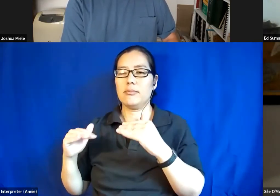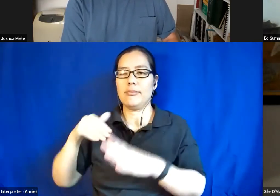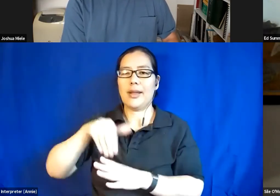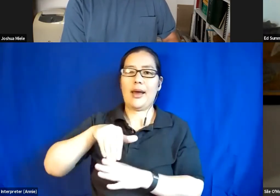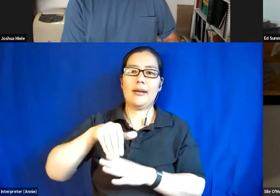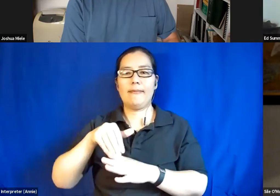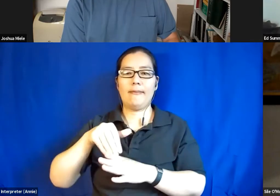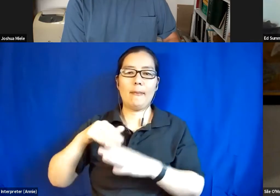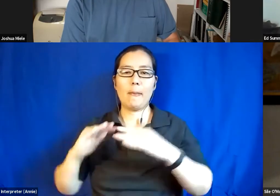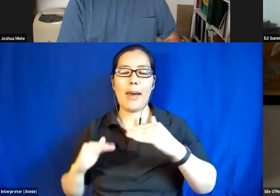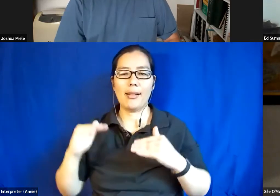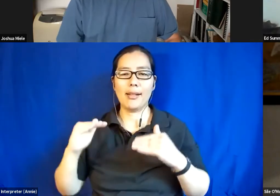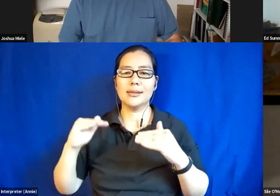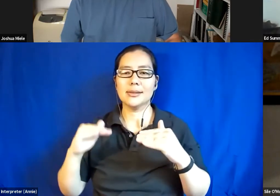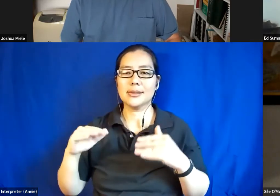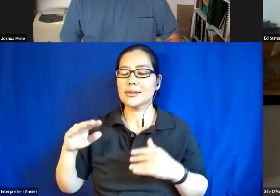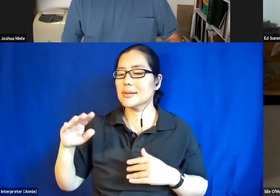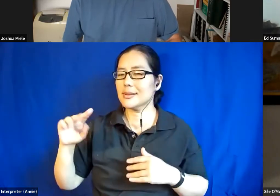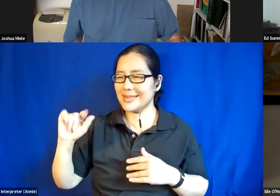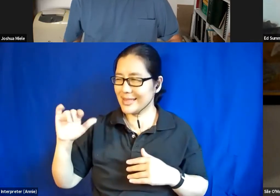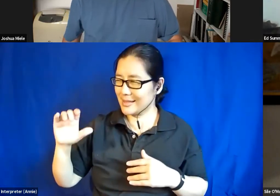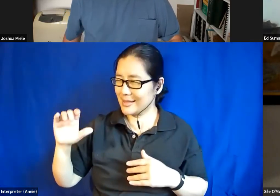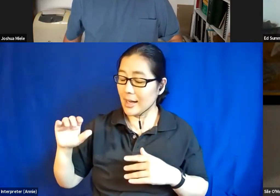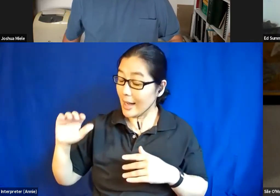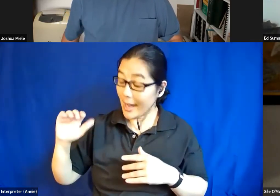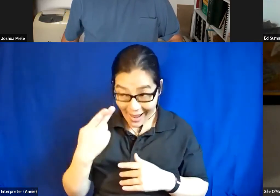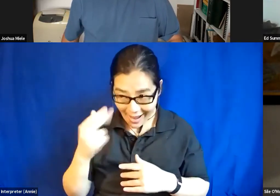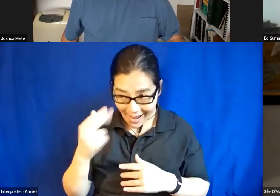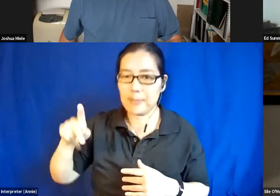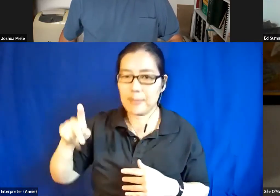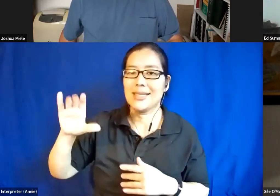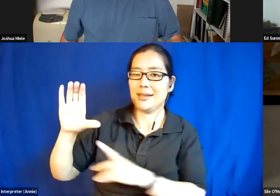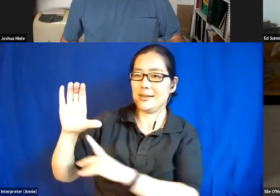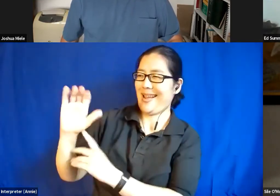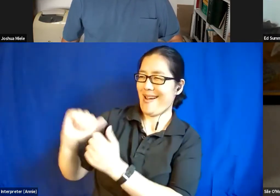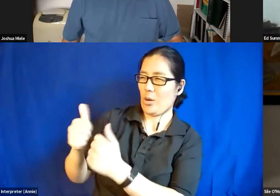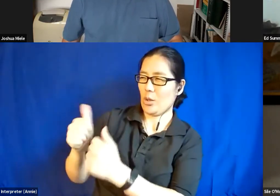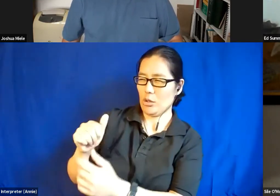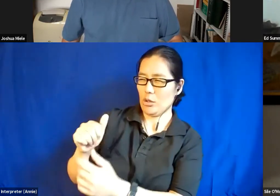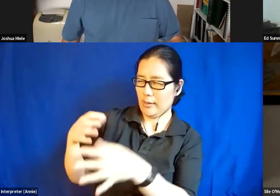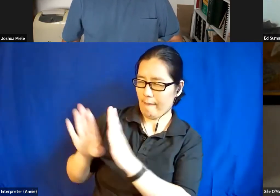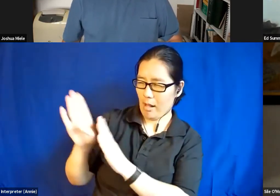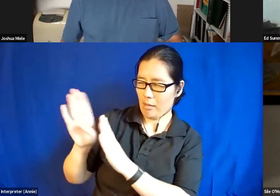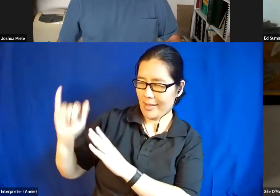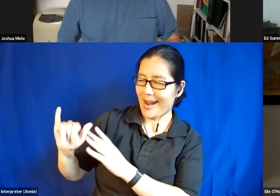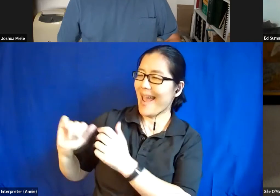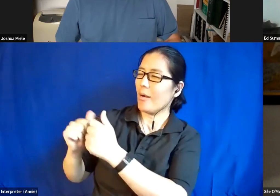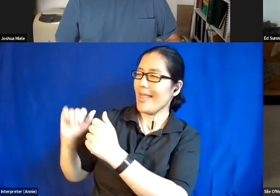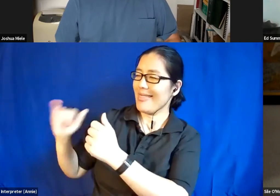. How do you see those as being used in comics accessibility?